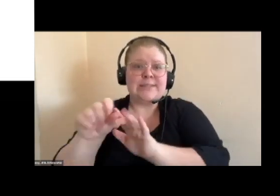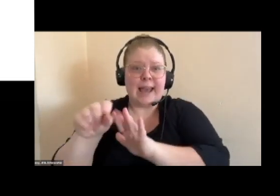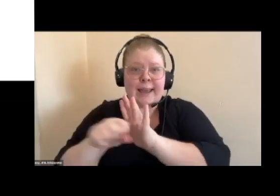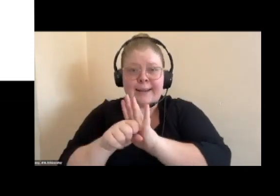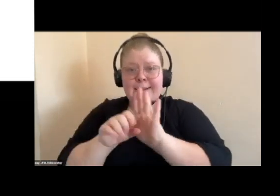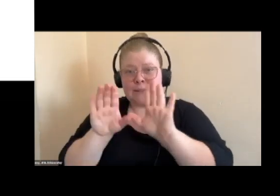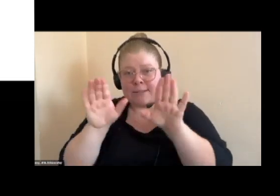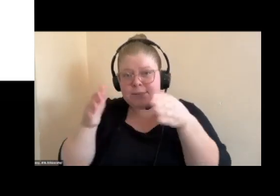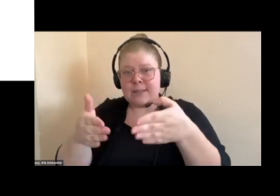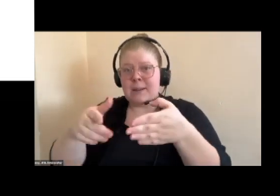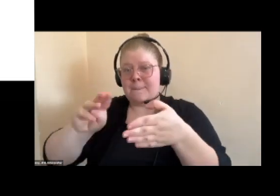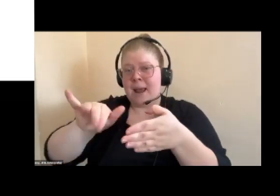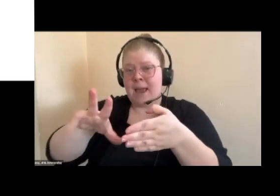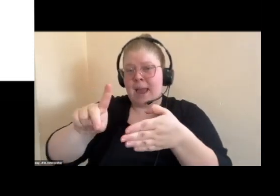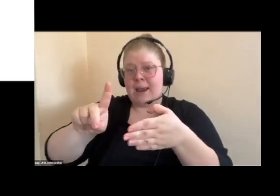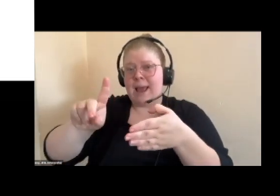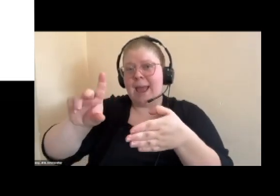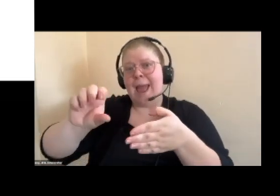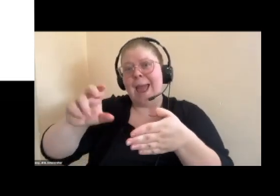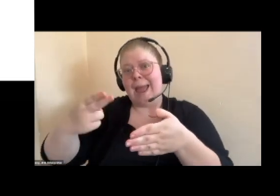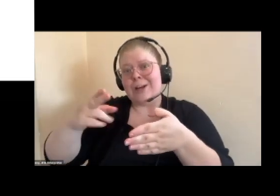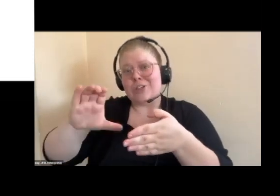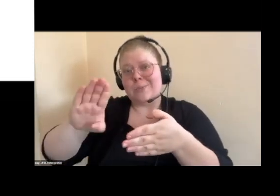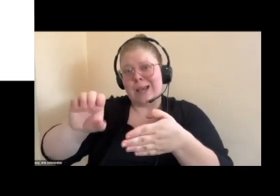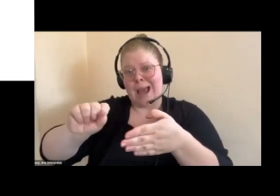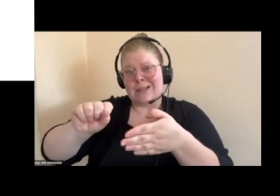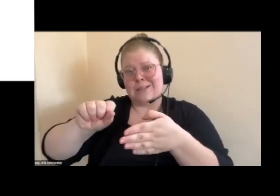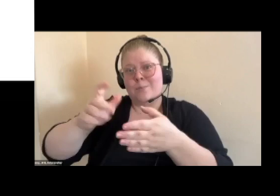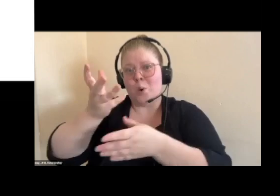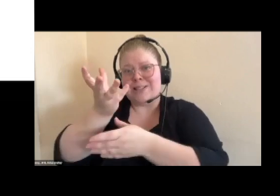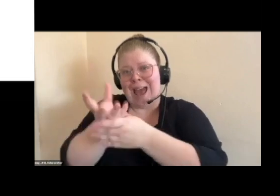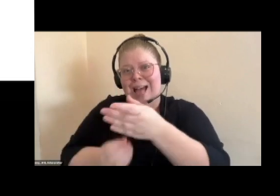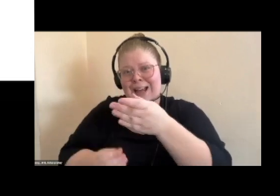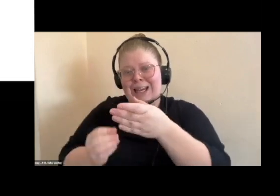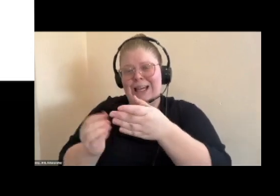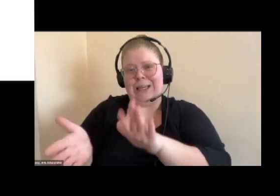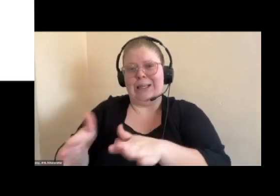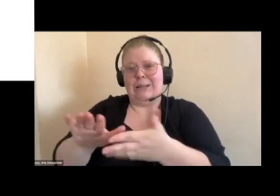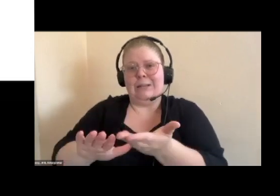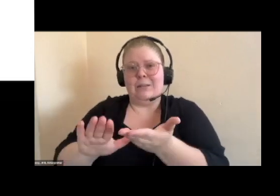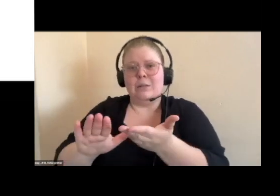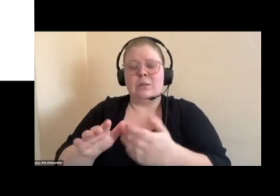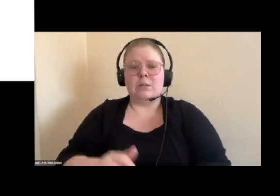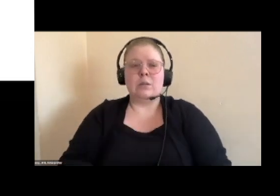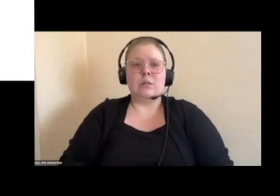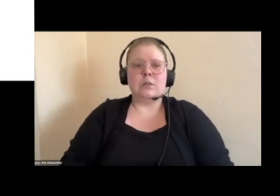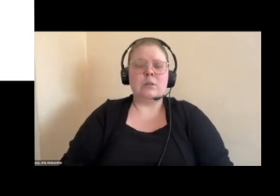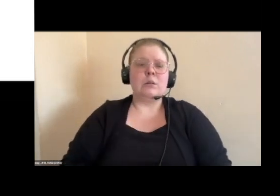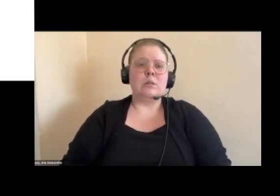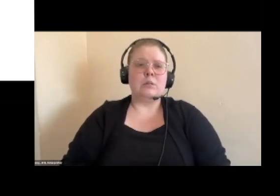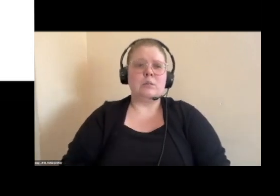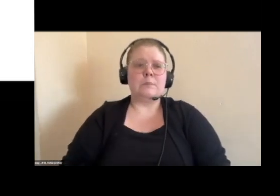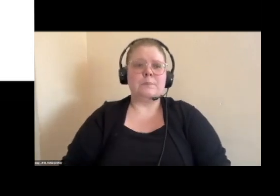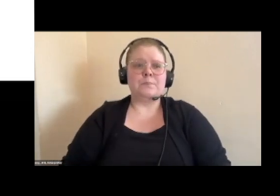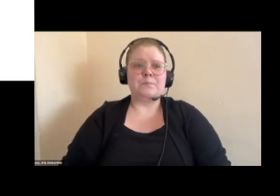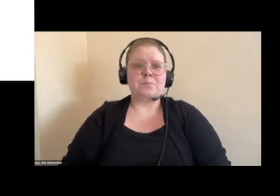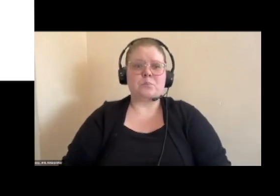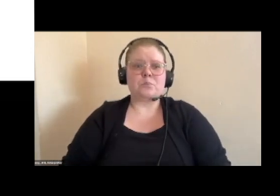the Medicaid HCBS population broadly across populations. And the biggest finding,